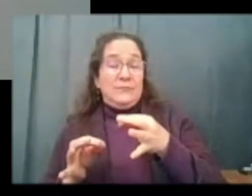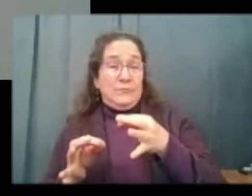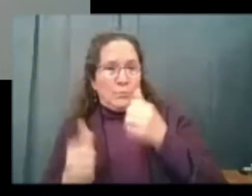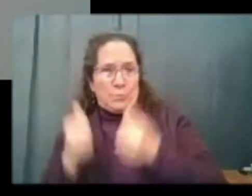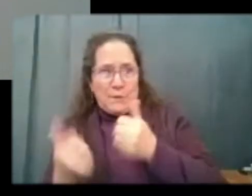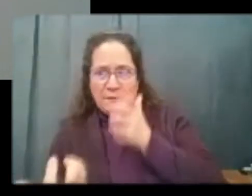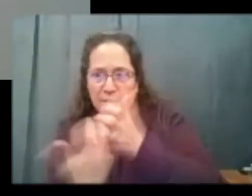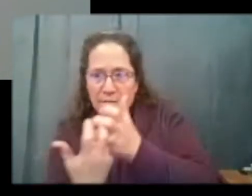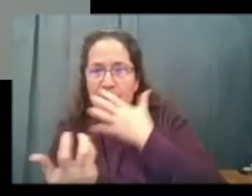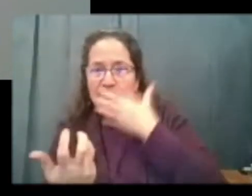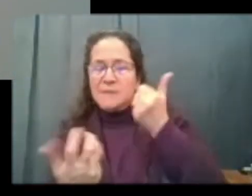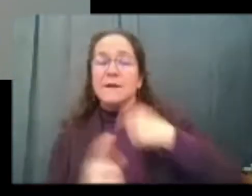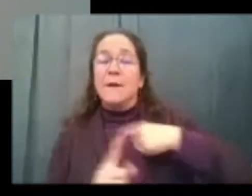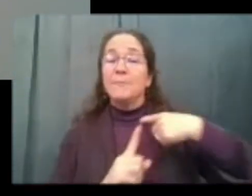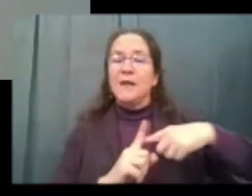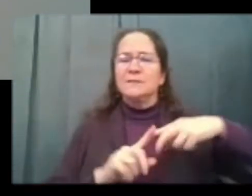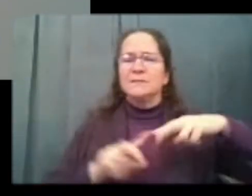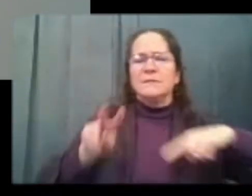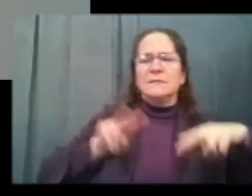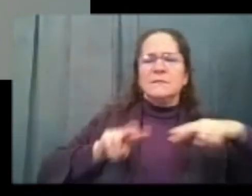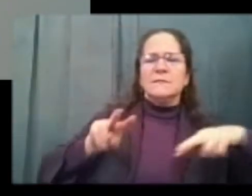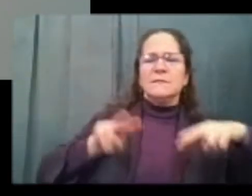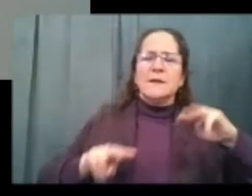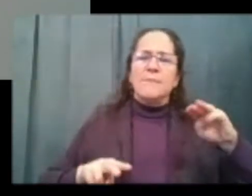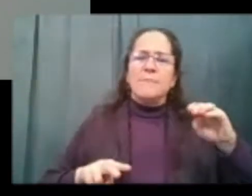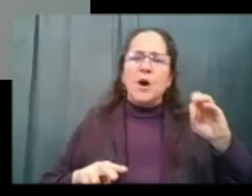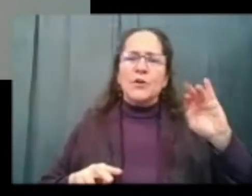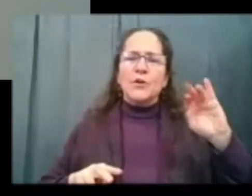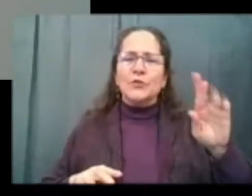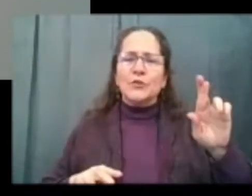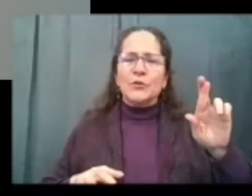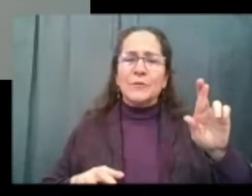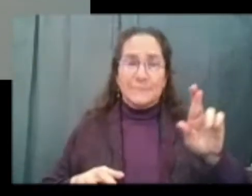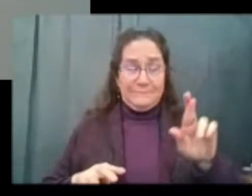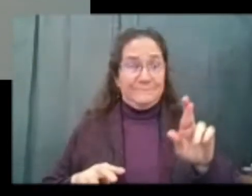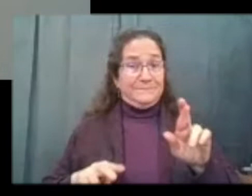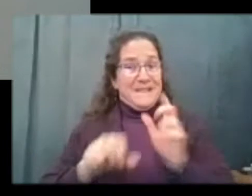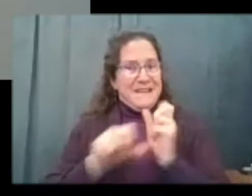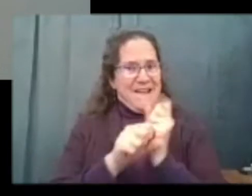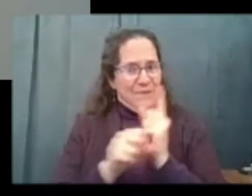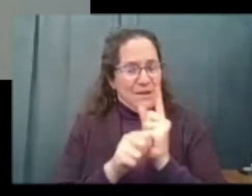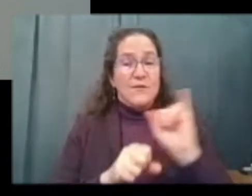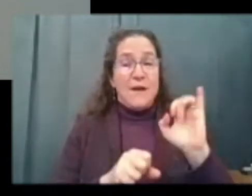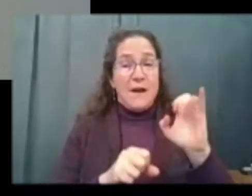In fact, every year at the IEP meeting, this is visited for a student with a visual impairment